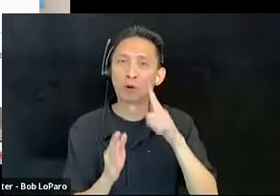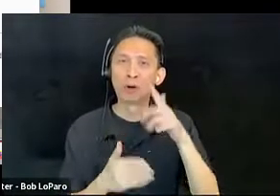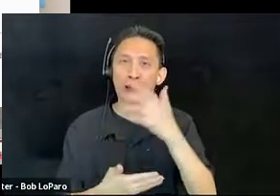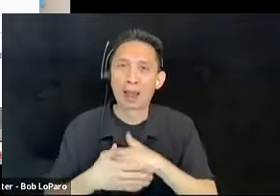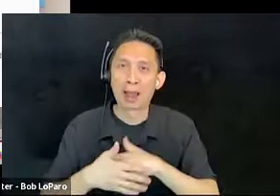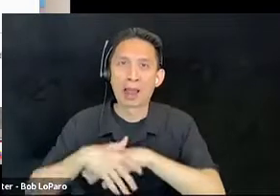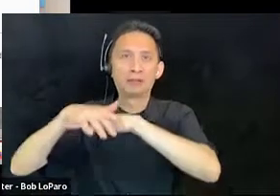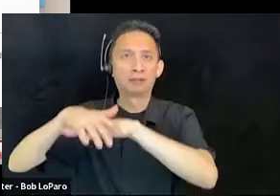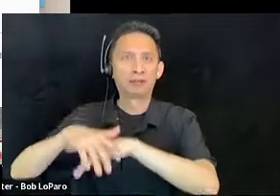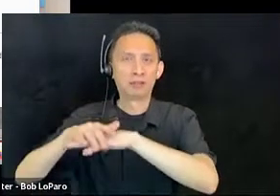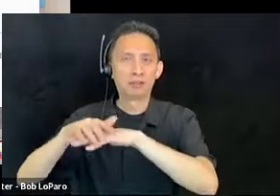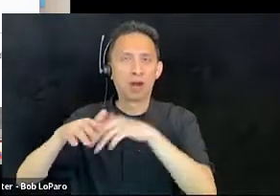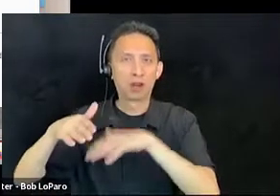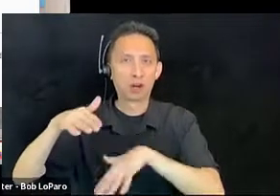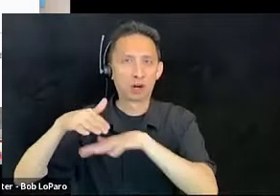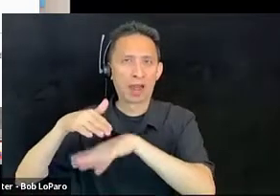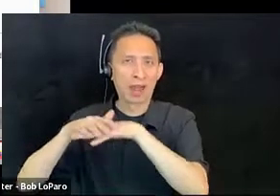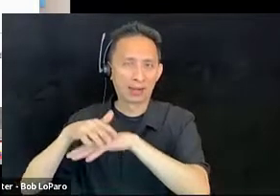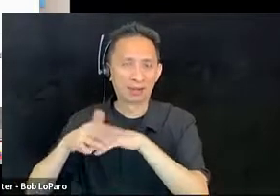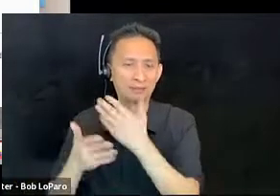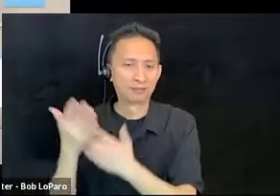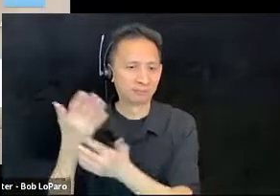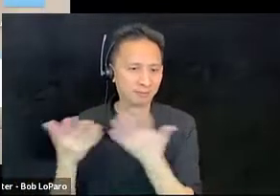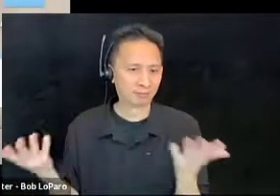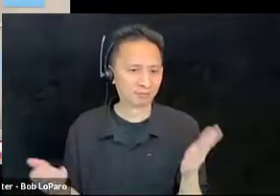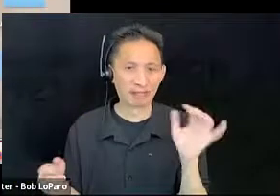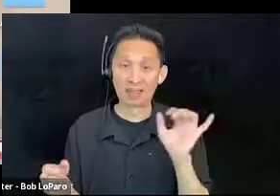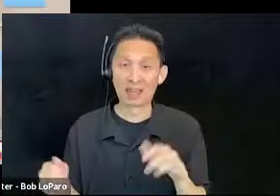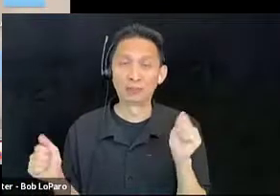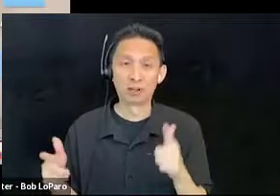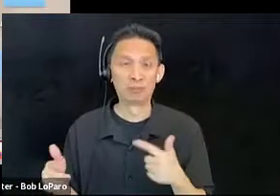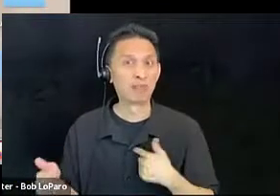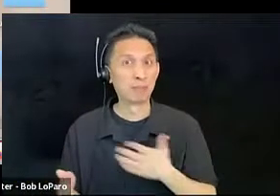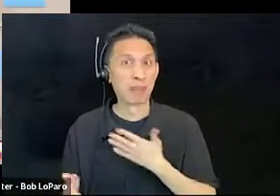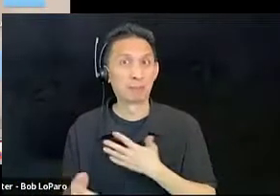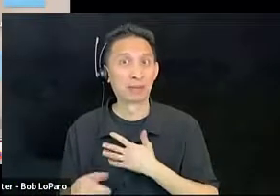And that's it, that's the instrument. So, I'm happy to send that over to you.